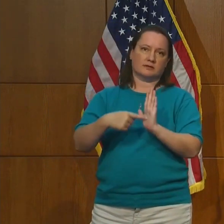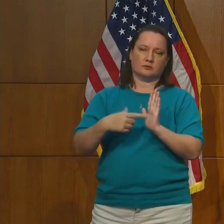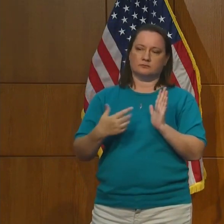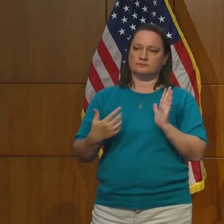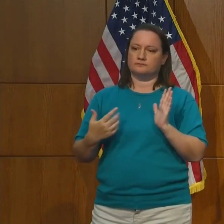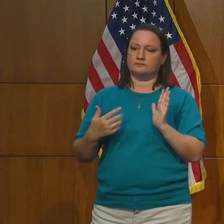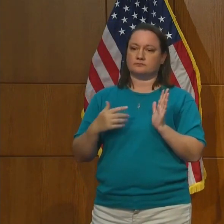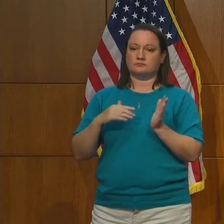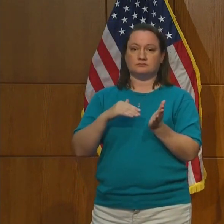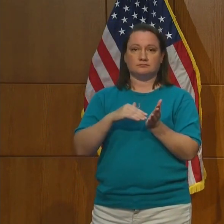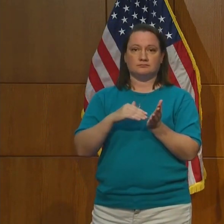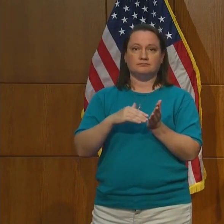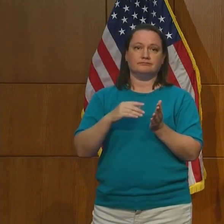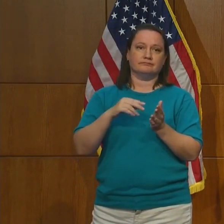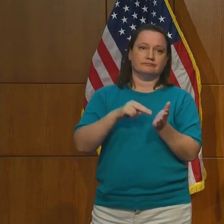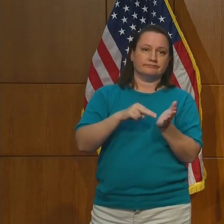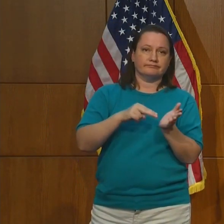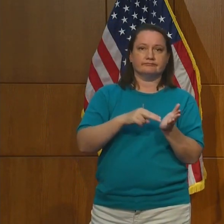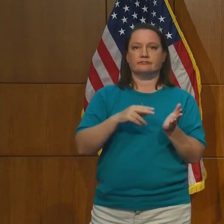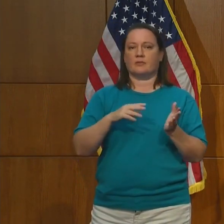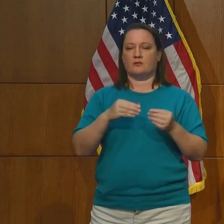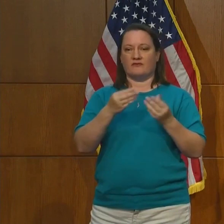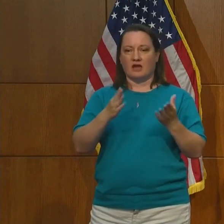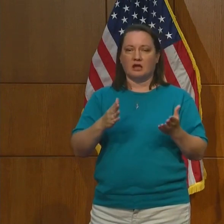IN THE PROCESS OF. OUR LIVES-